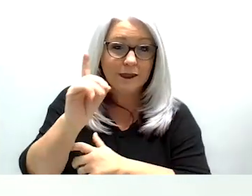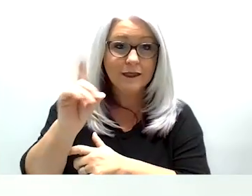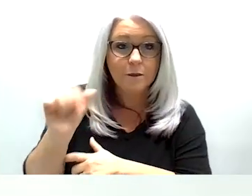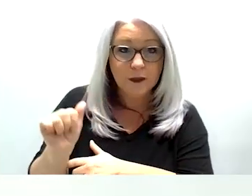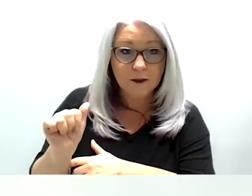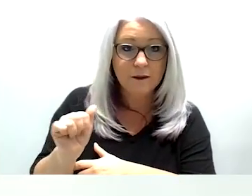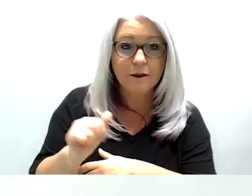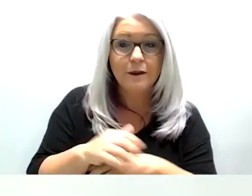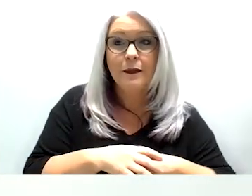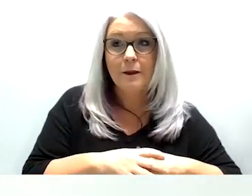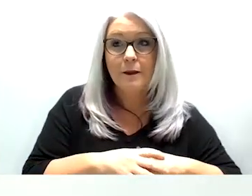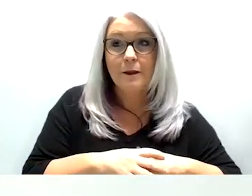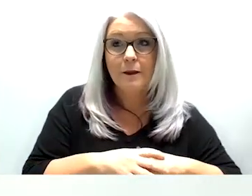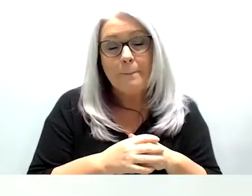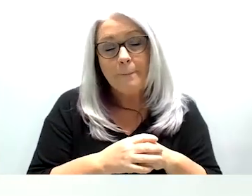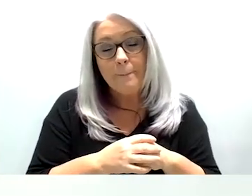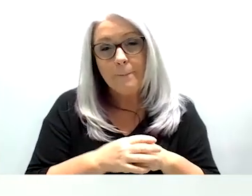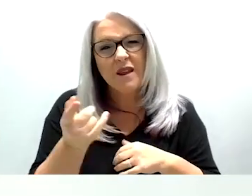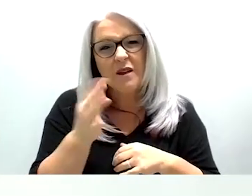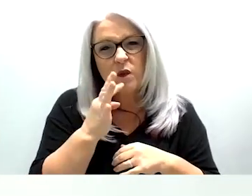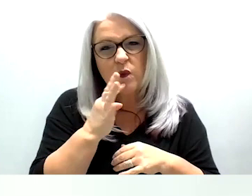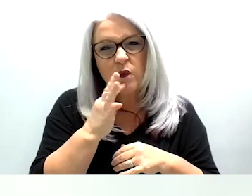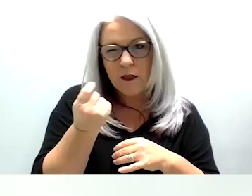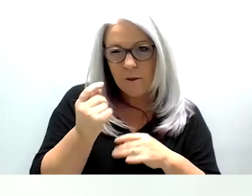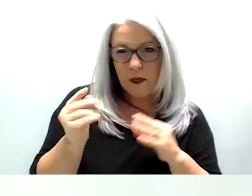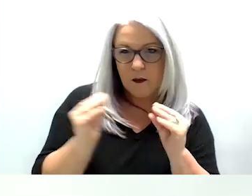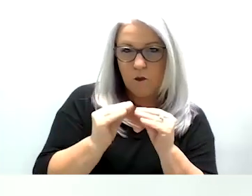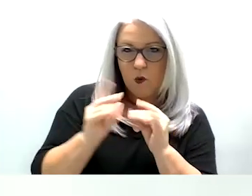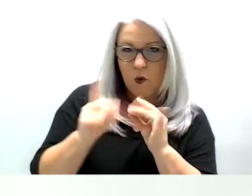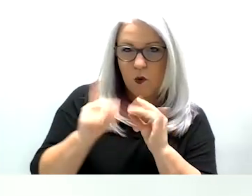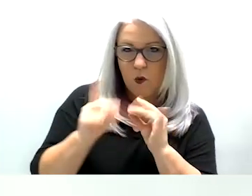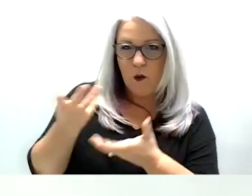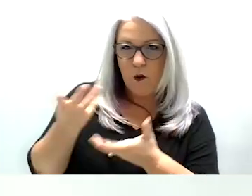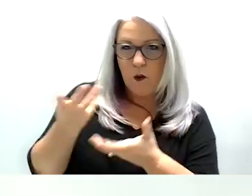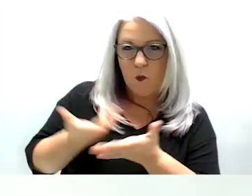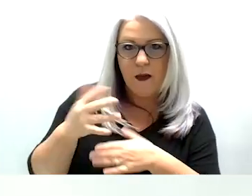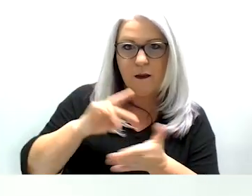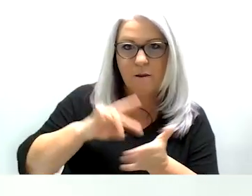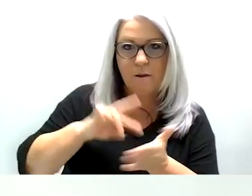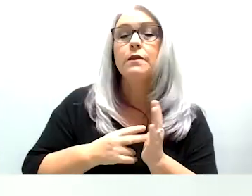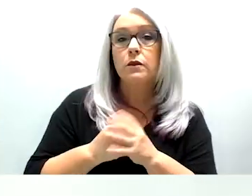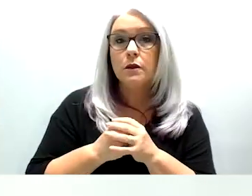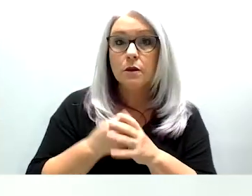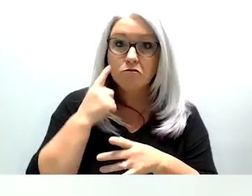person with a disability. And I'm going to talk a little bit about what that means and break it down a little to hopefully